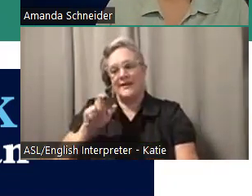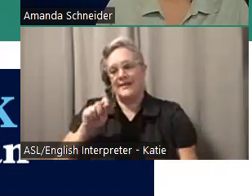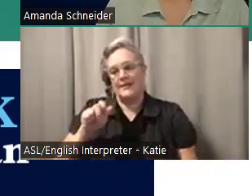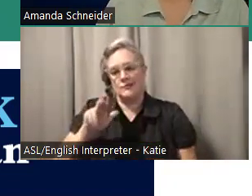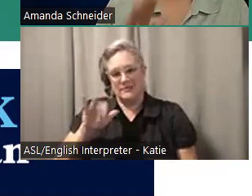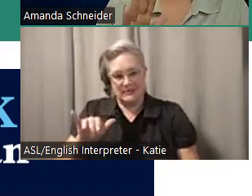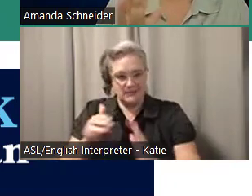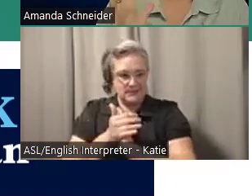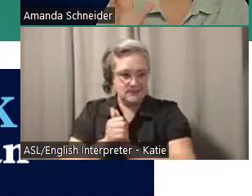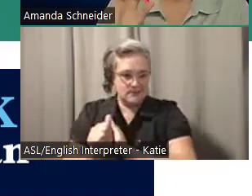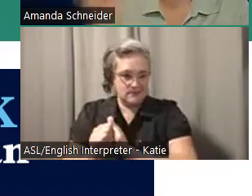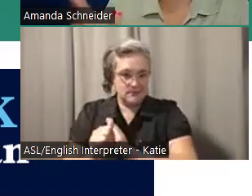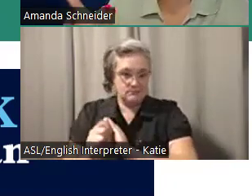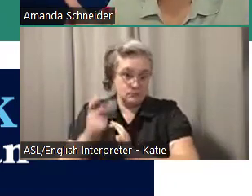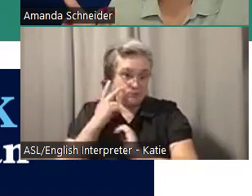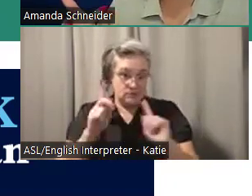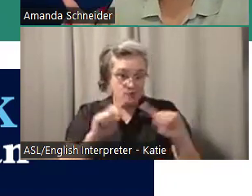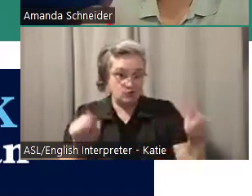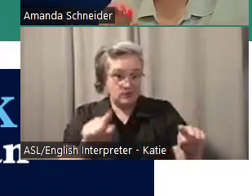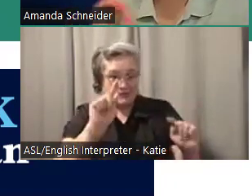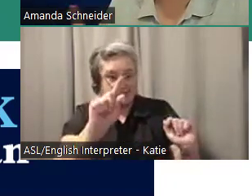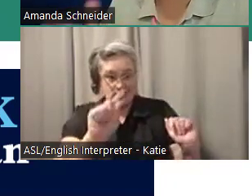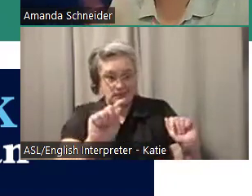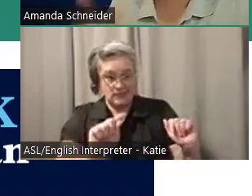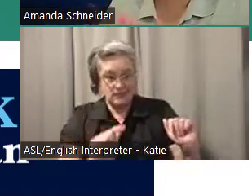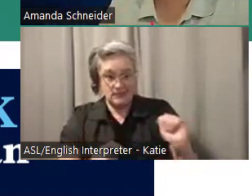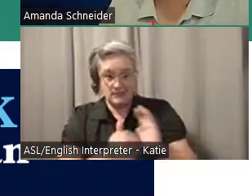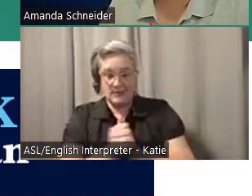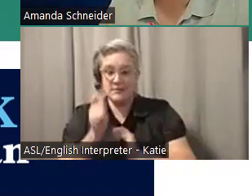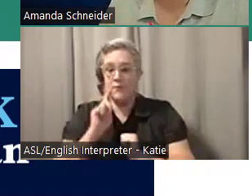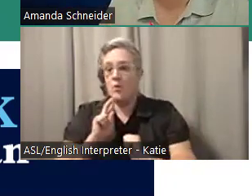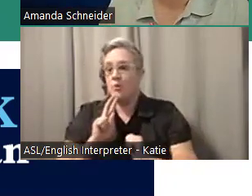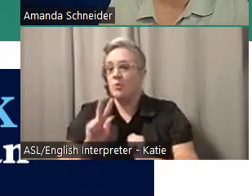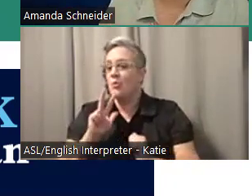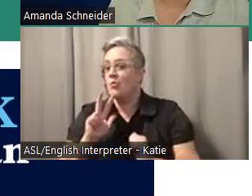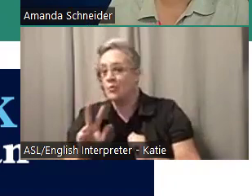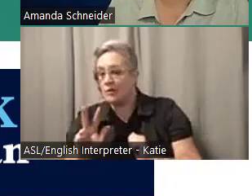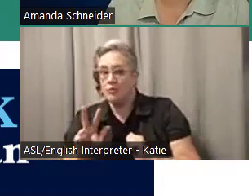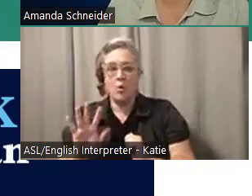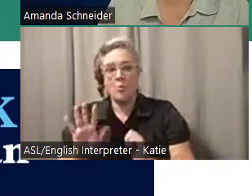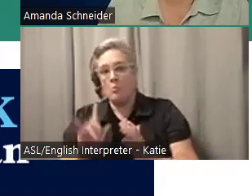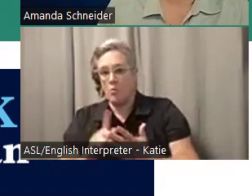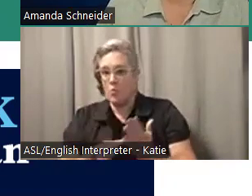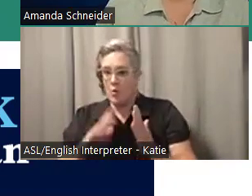So, on this screen, you're seeing that these are the skills for a 2-3 year old, what we would expect them to start be doing.